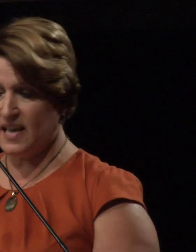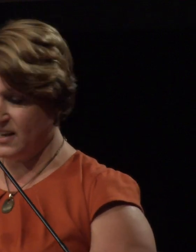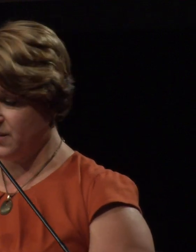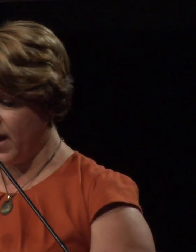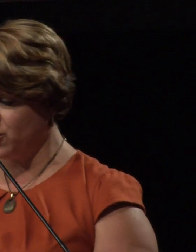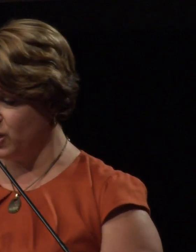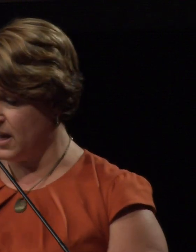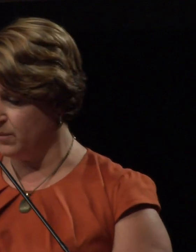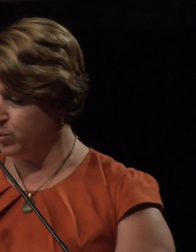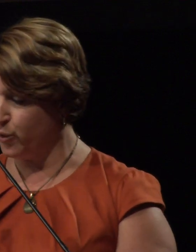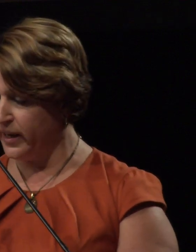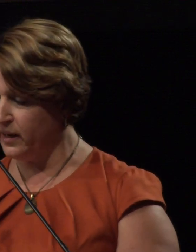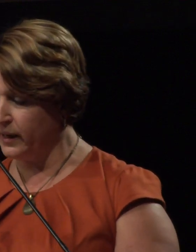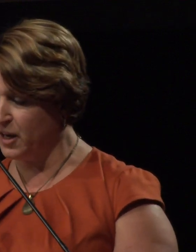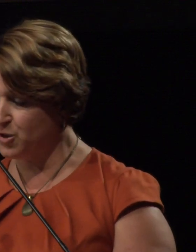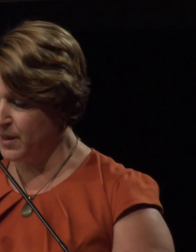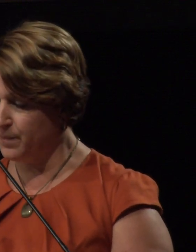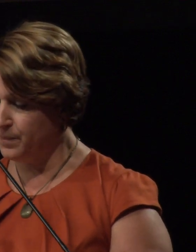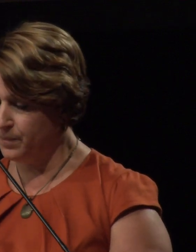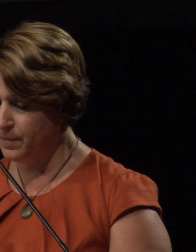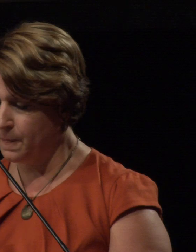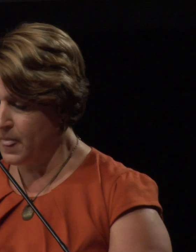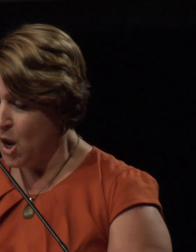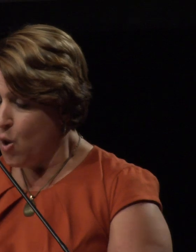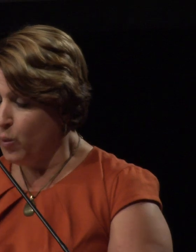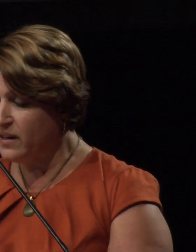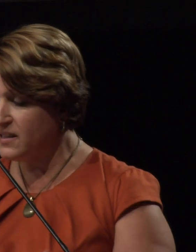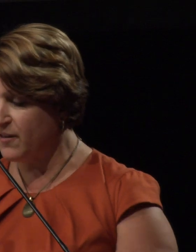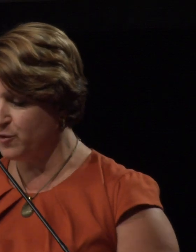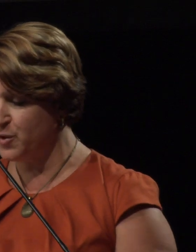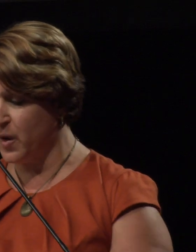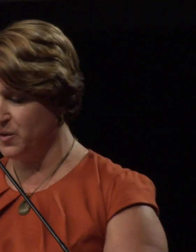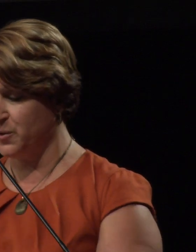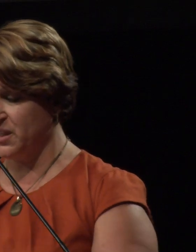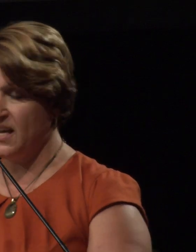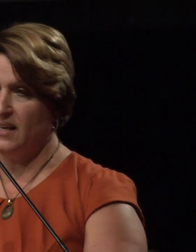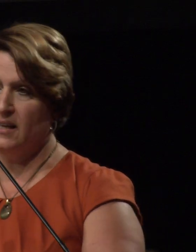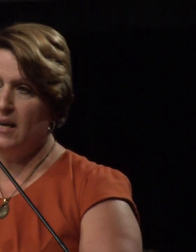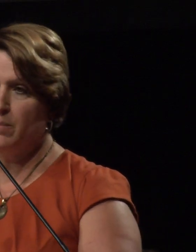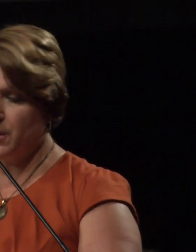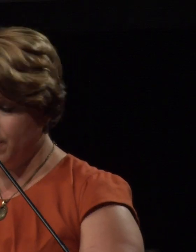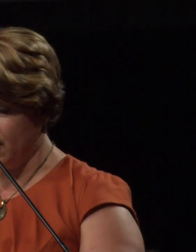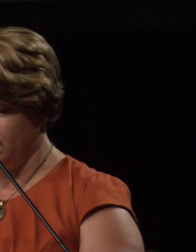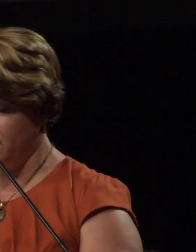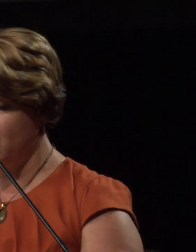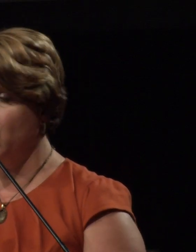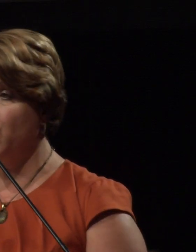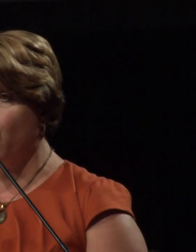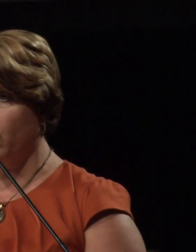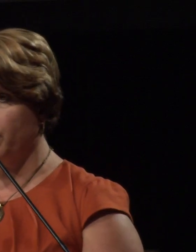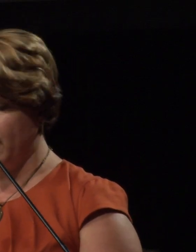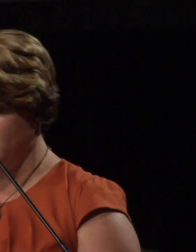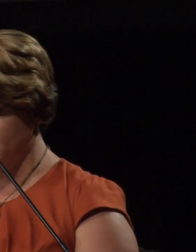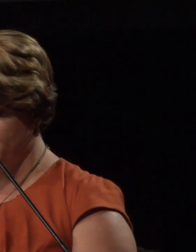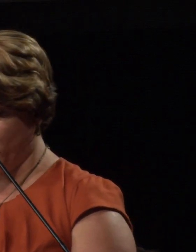SATISFACTION AND EMPLOYEE ENGAGEMENT. WE ENDEAVOR TO UNDERSTAND AND IMPLEMENT YOUR BEST